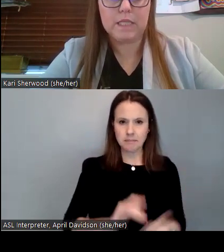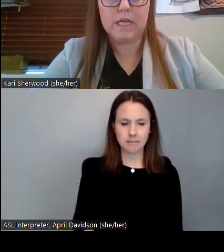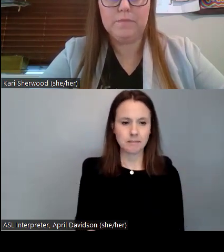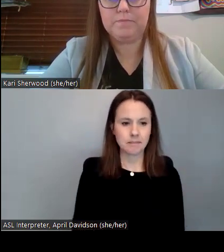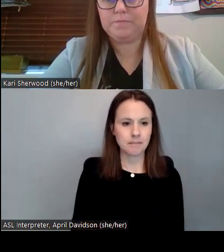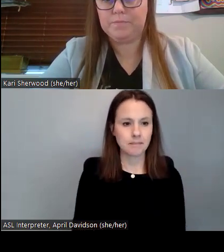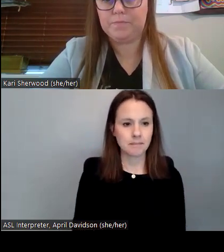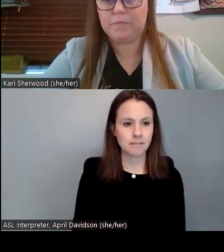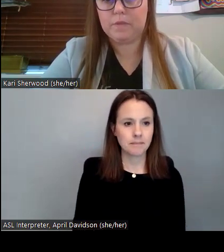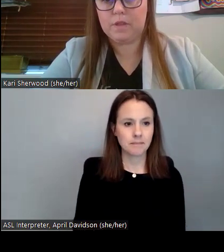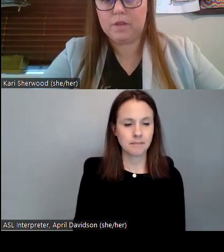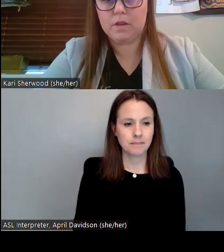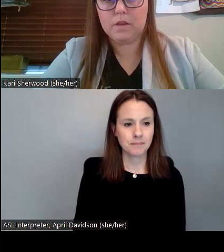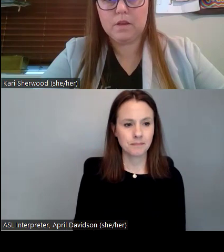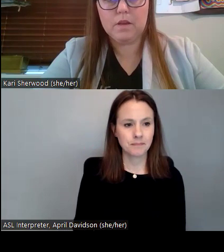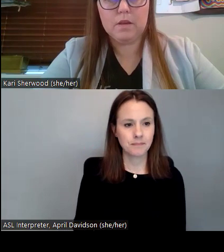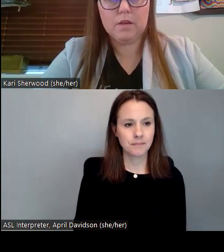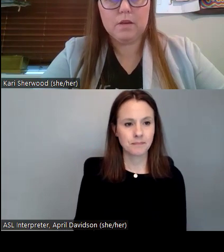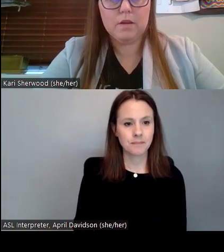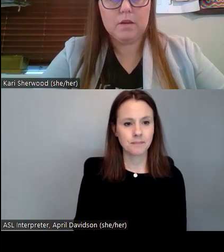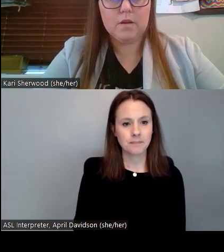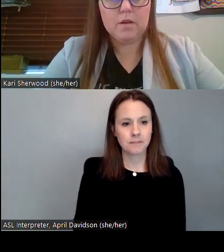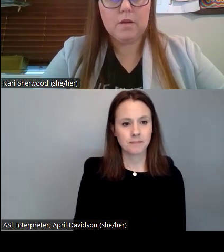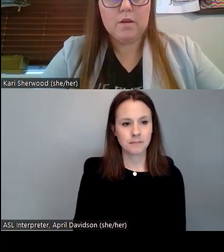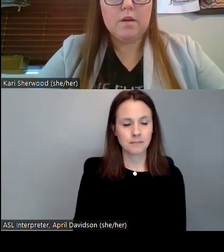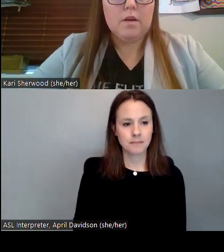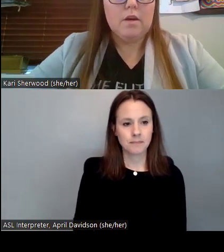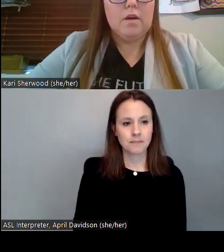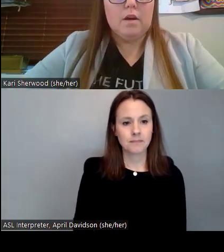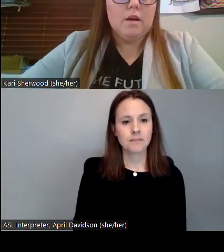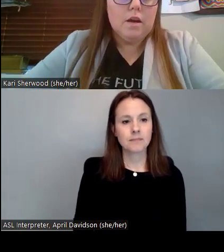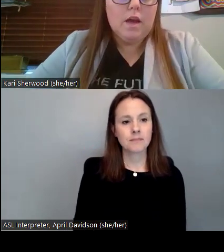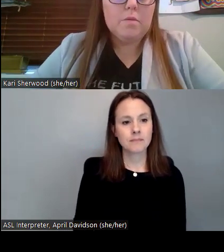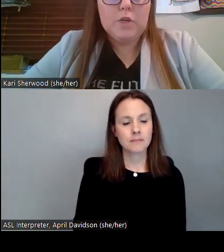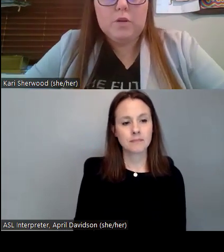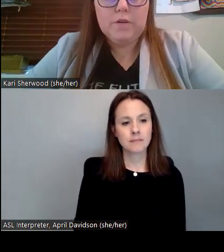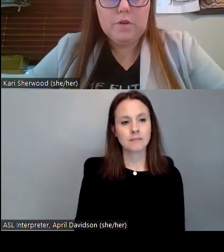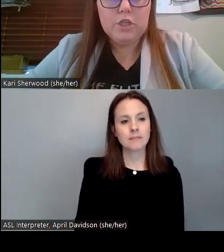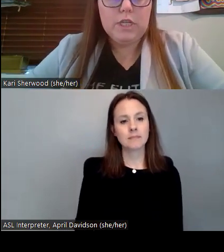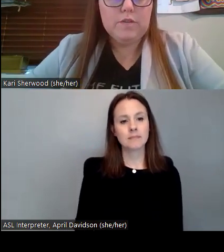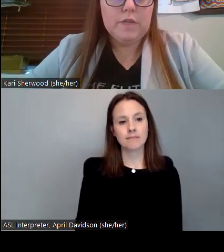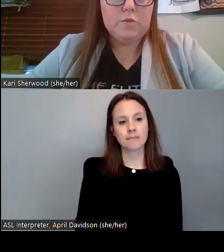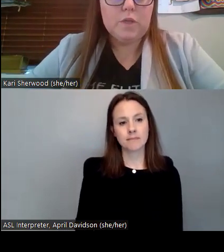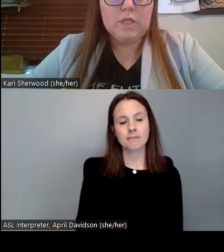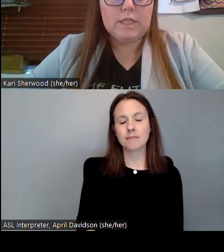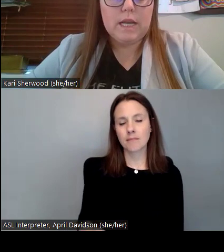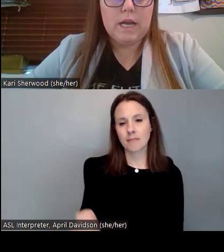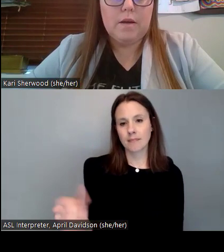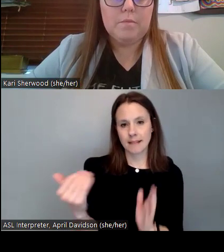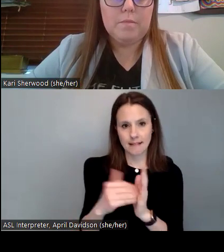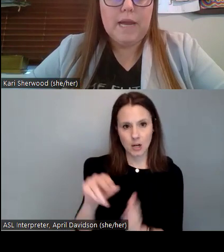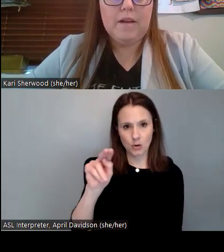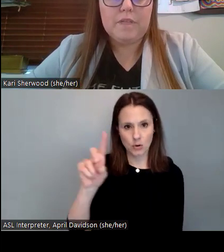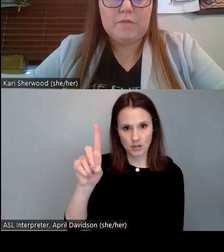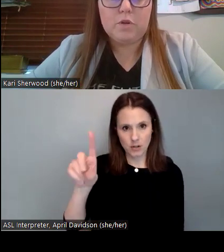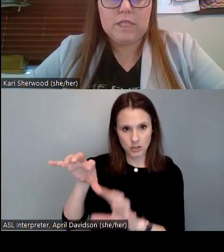Next slide. Neurodivergent individuals may have difficulty